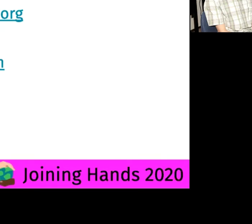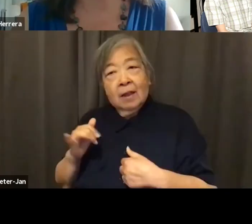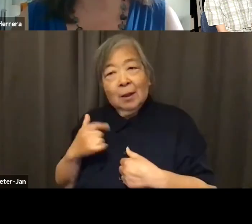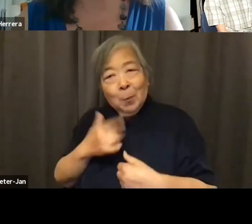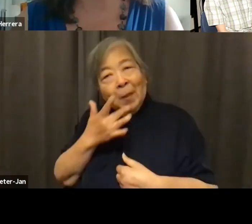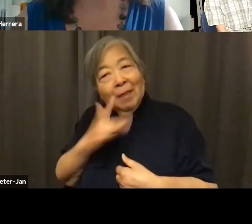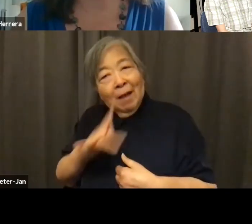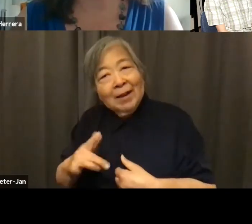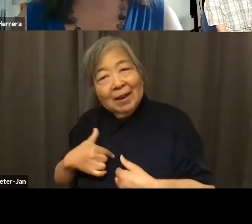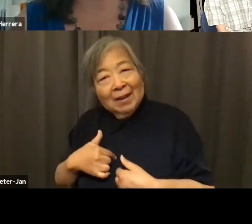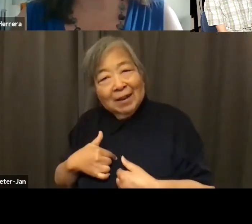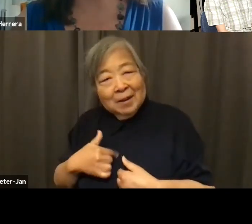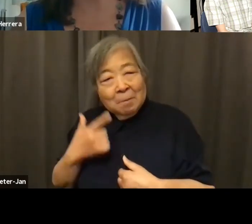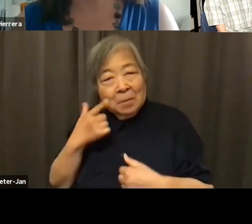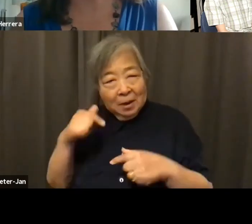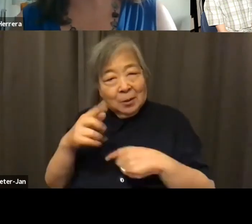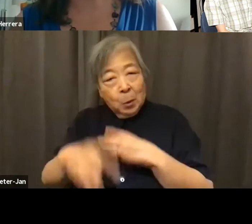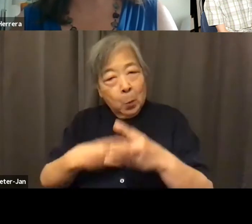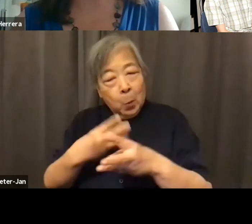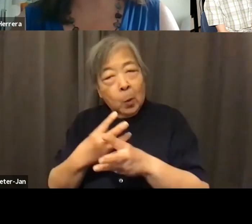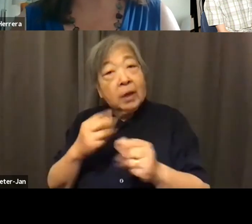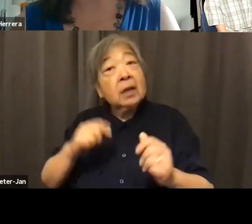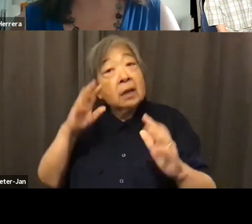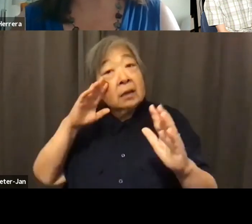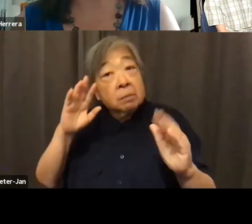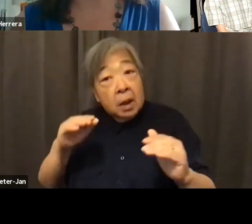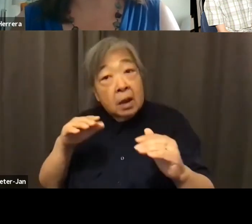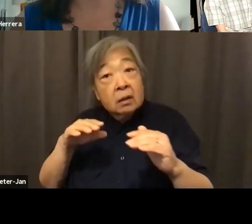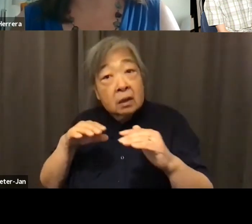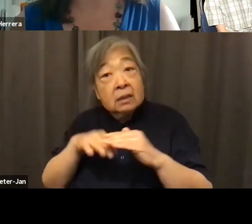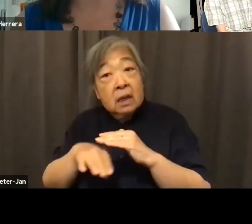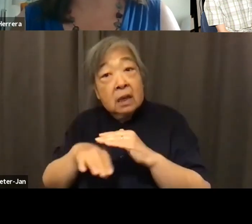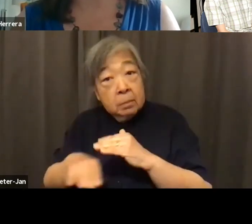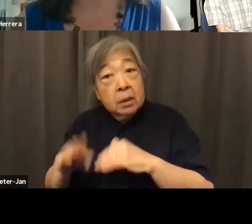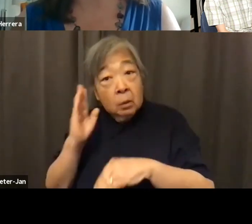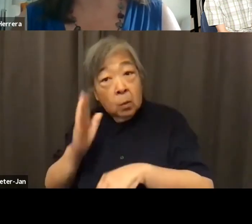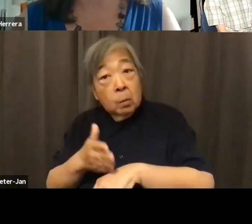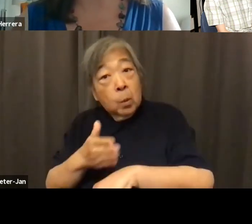be in a world where you can expect accessibility to improve and not get worse.